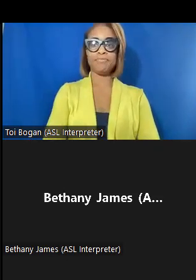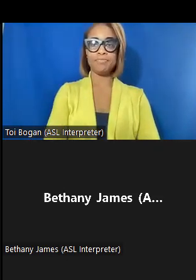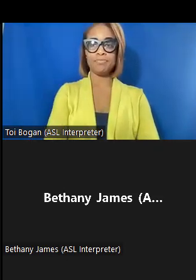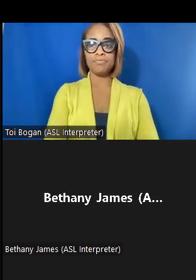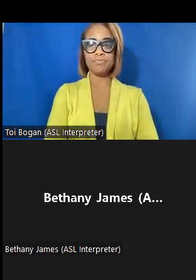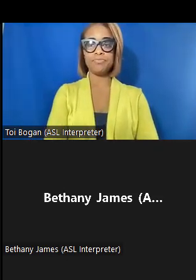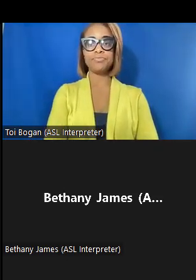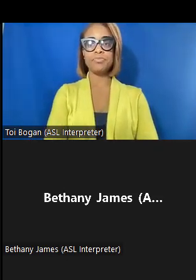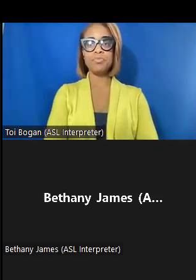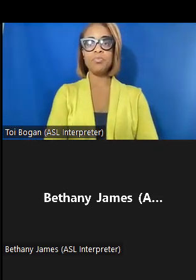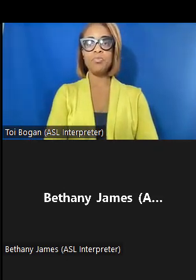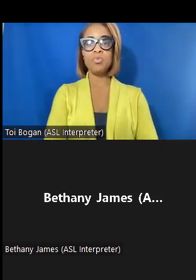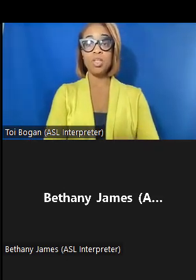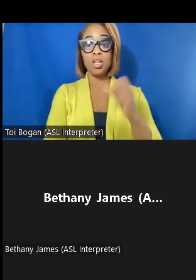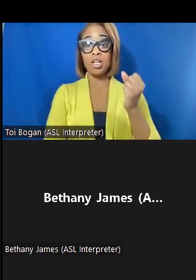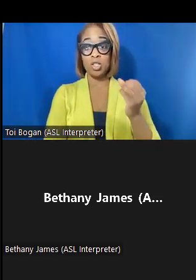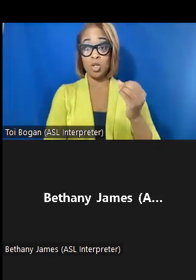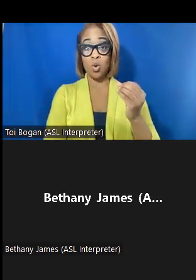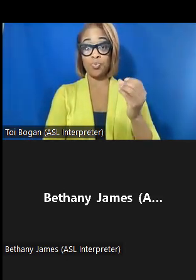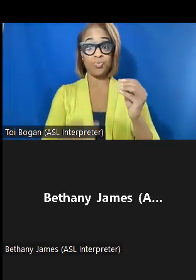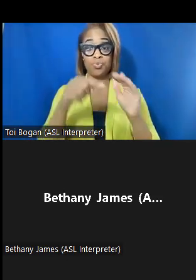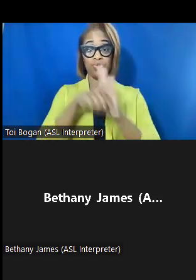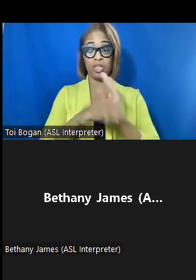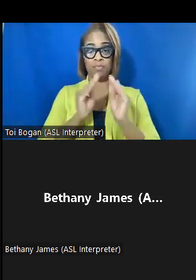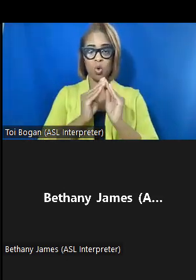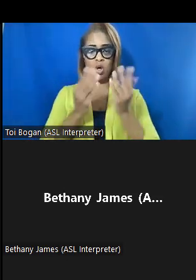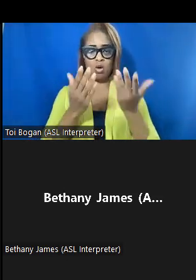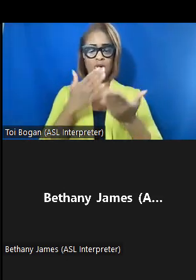So to delve into that a little bit deeper, what is a physical or mental impairment?